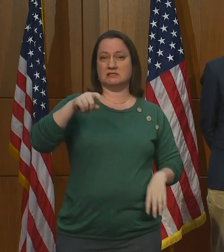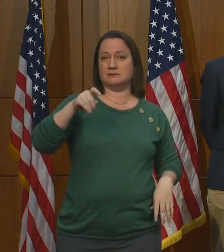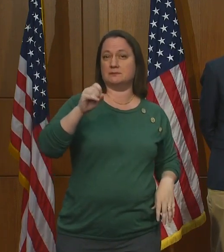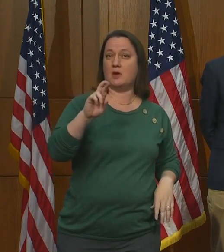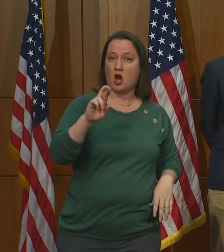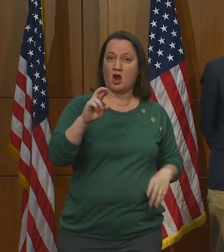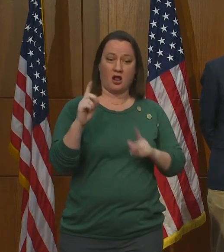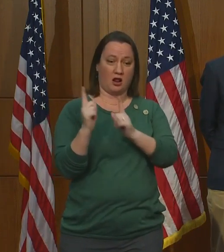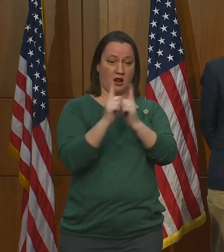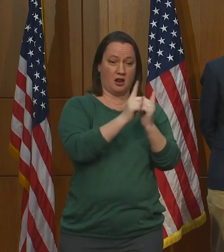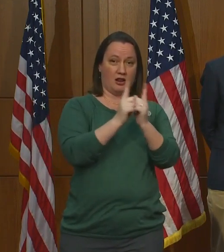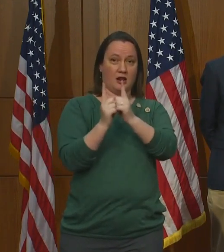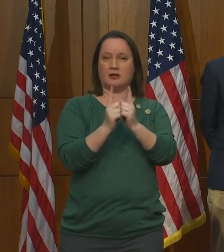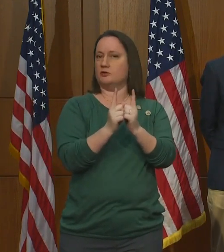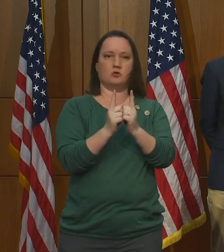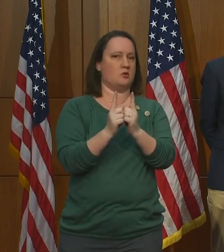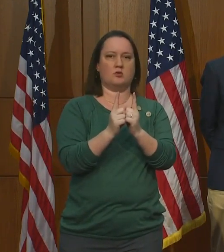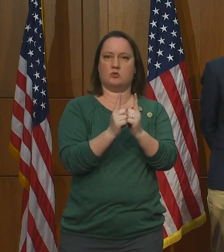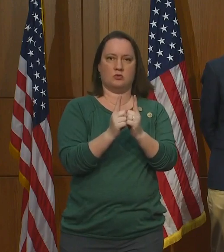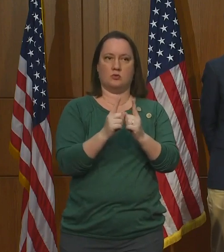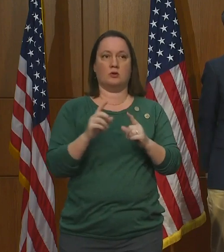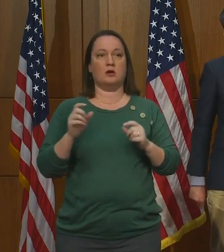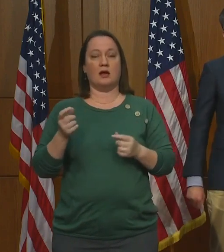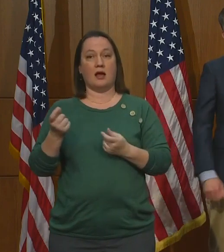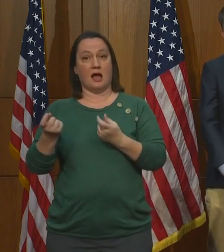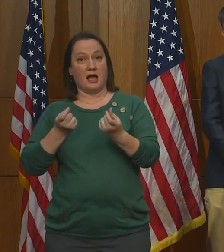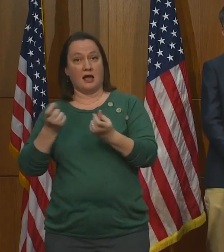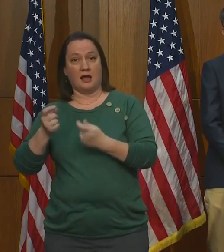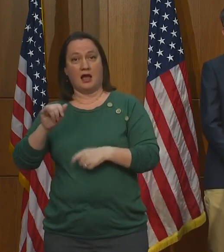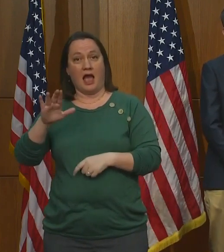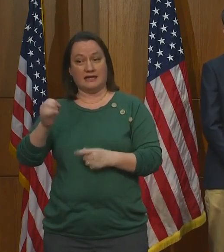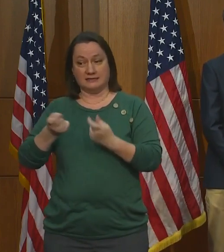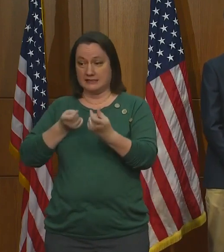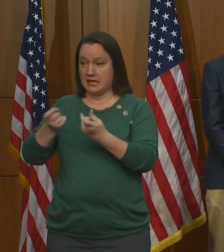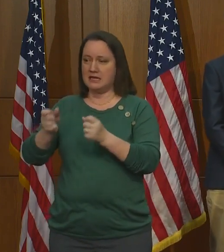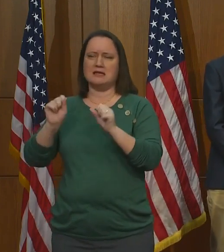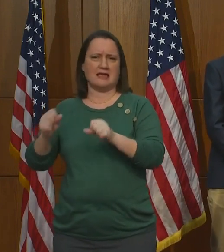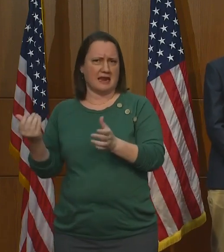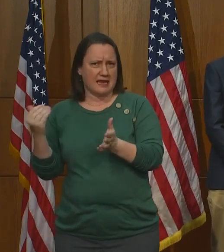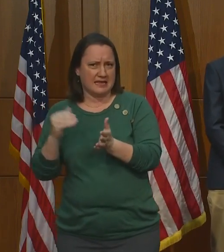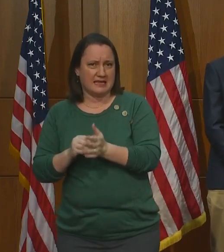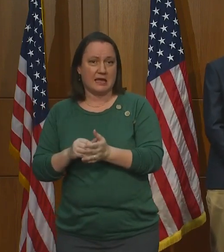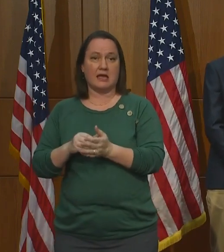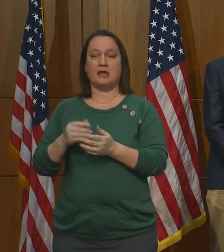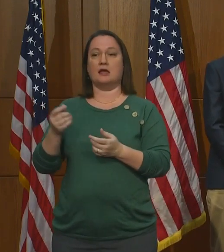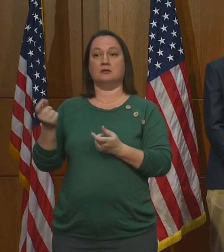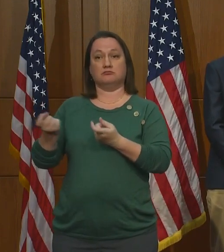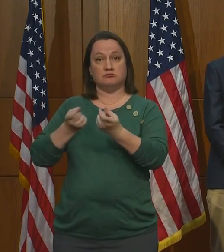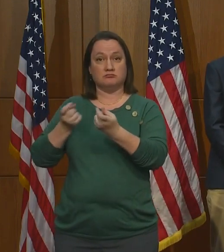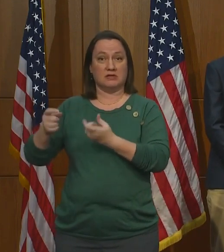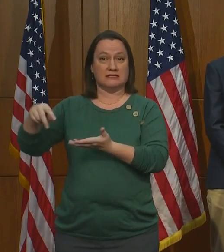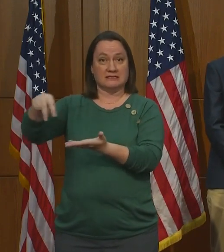SPA WITH A- JOB. AND HAVE TEN